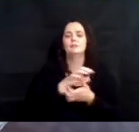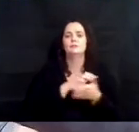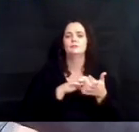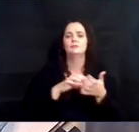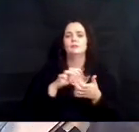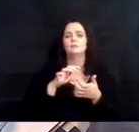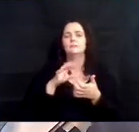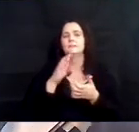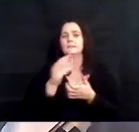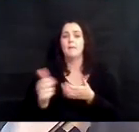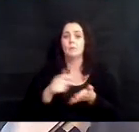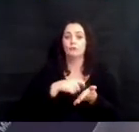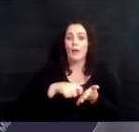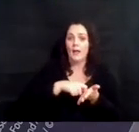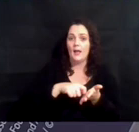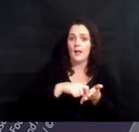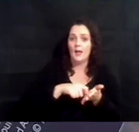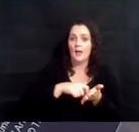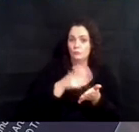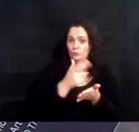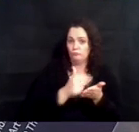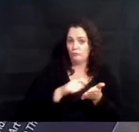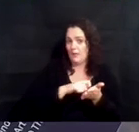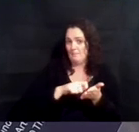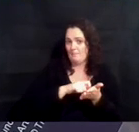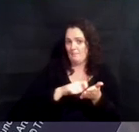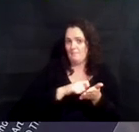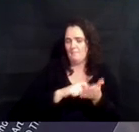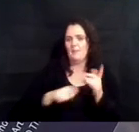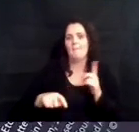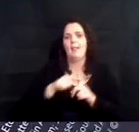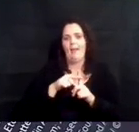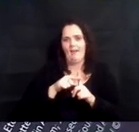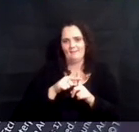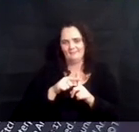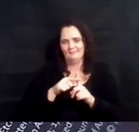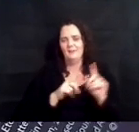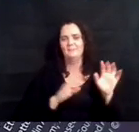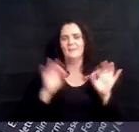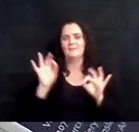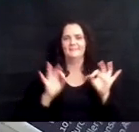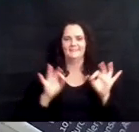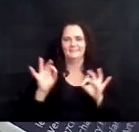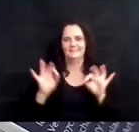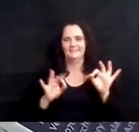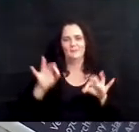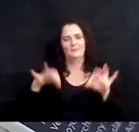eraser drawing and we're also going to make a puppet based on